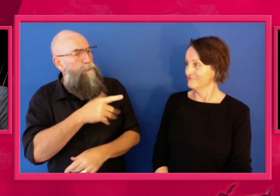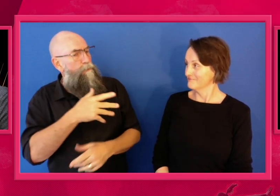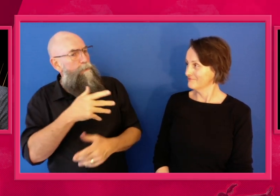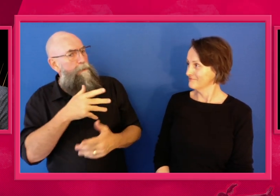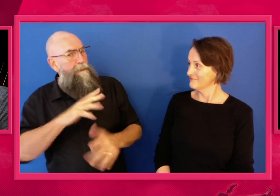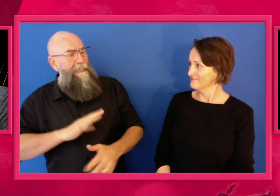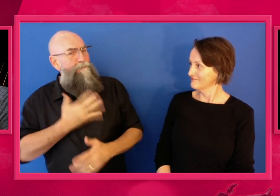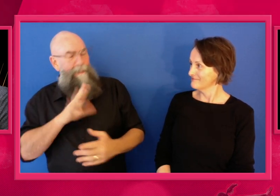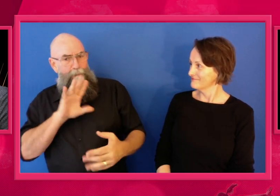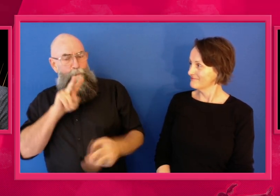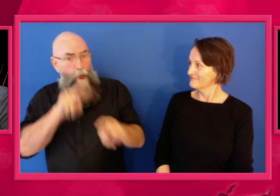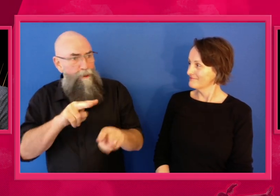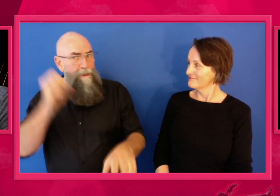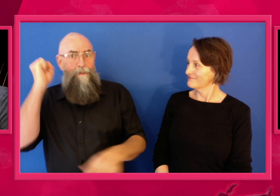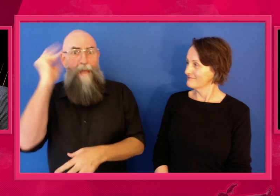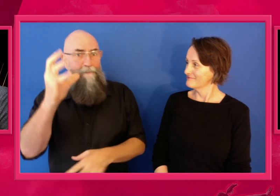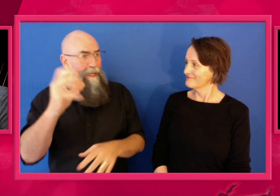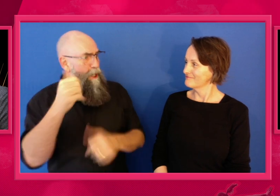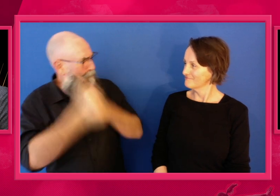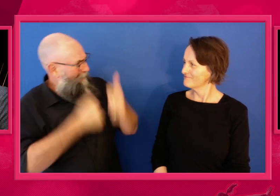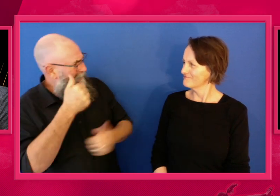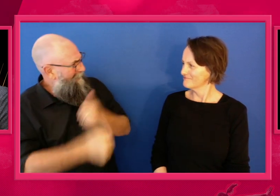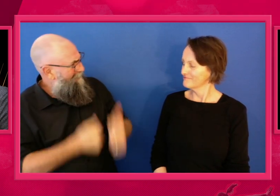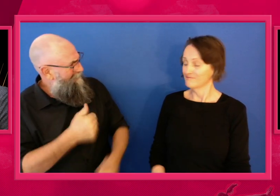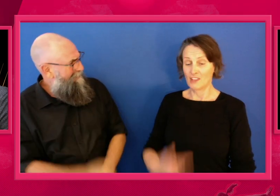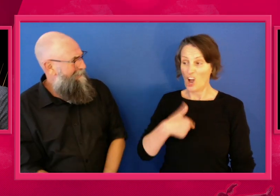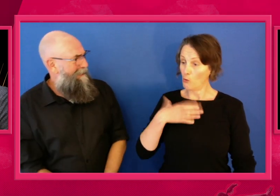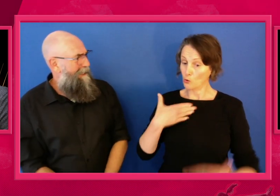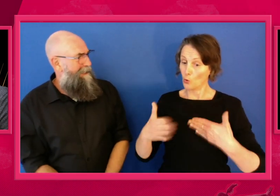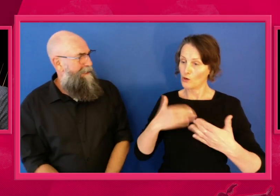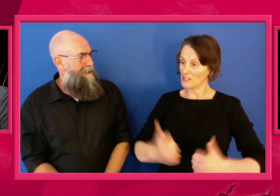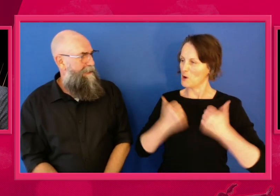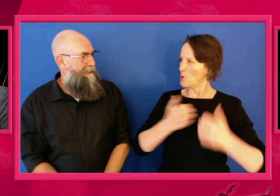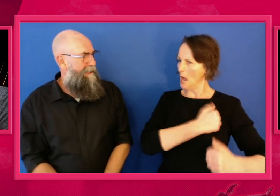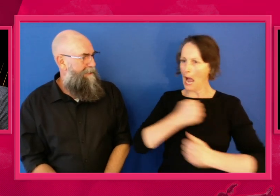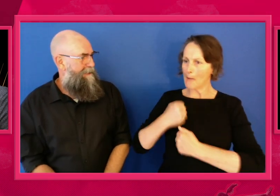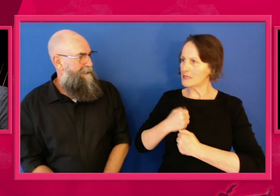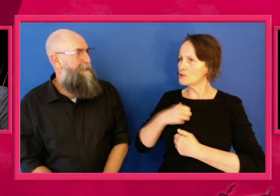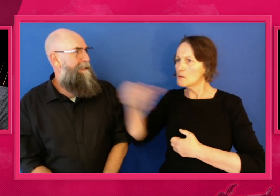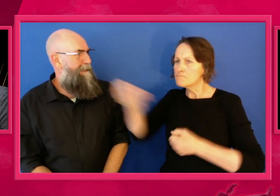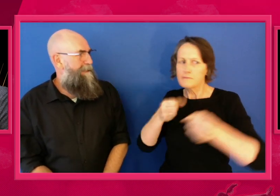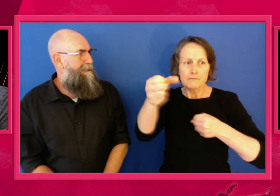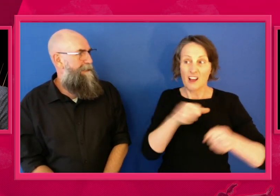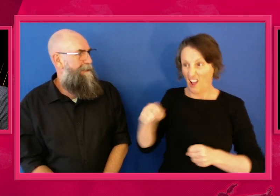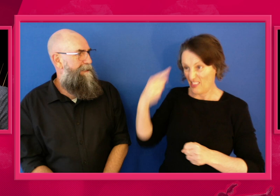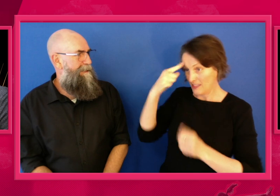Georgie Tunny: I'm gonna need the best team when I storm Mordor, so why can't I have the silver medalist in Burian. I think I, I think that's allowed.